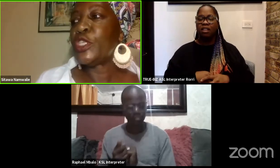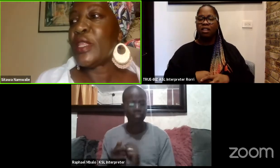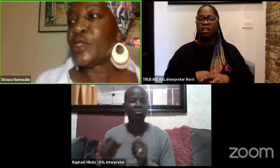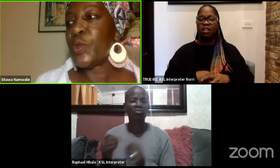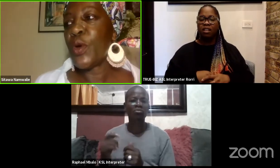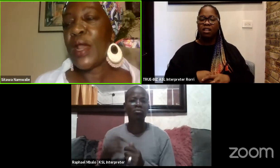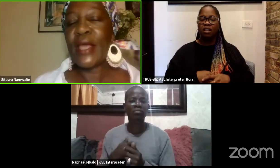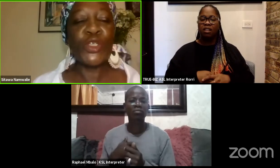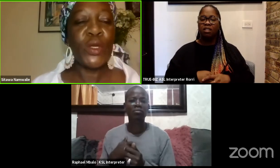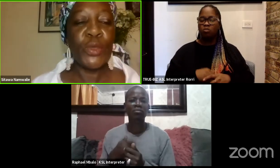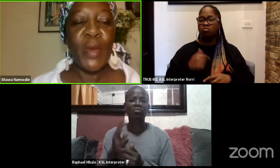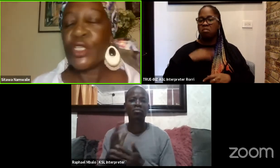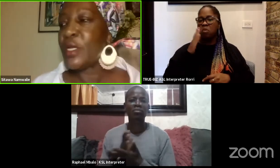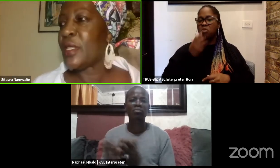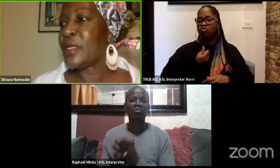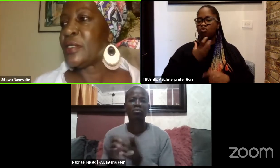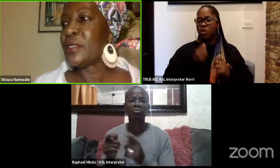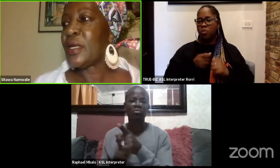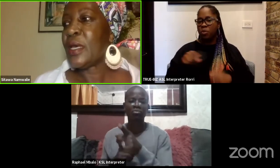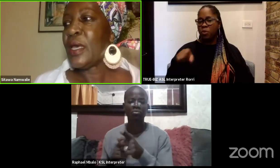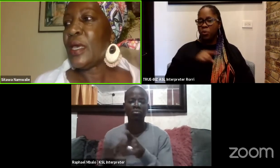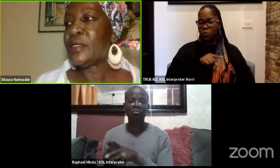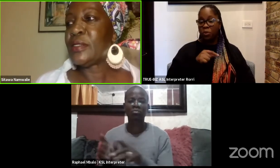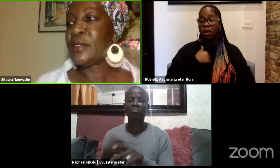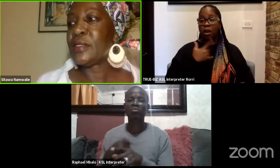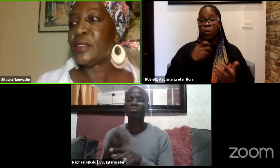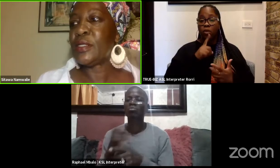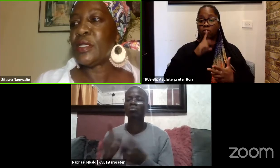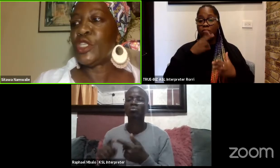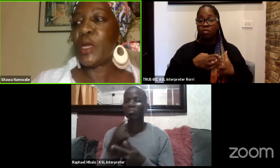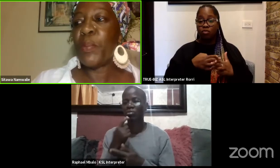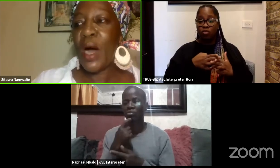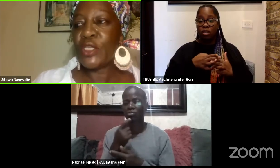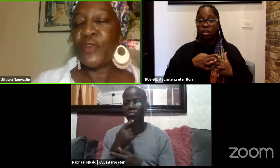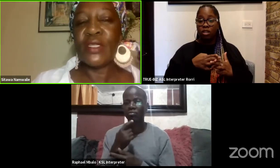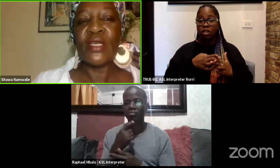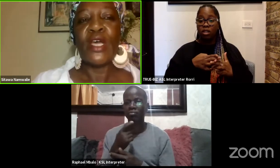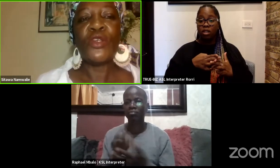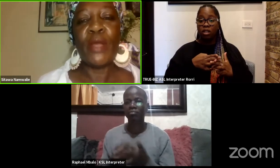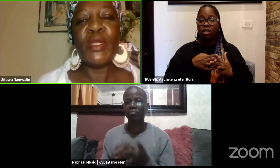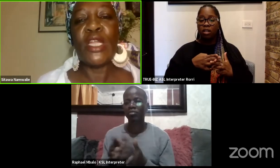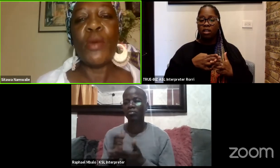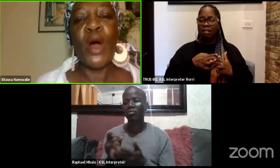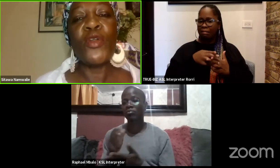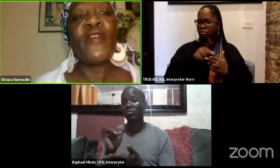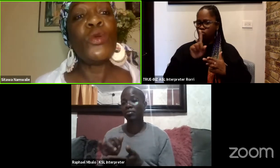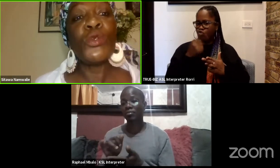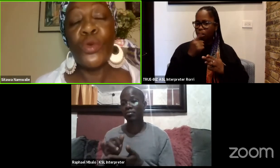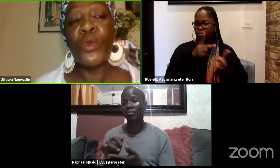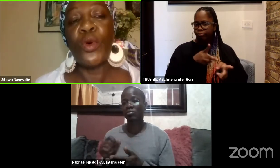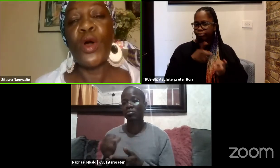to share this with you, and I just want to mention that it's just a part of it. So let me tell you about River Lusumu.